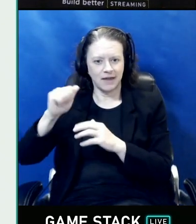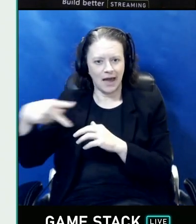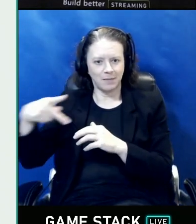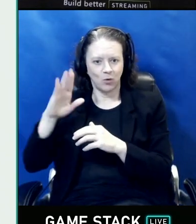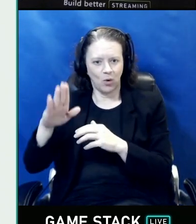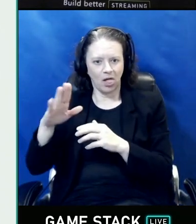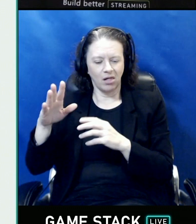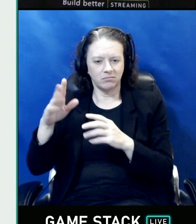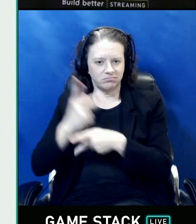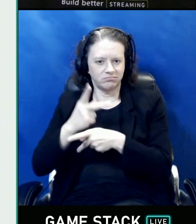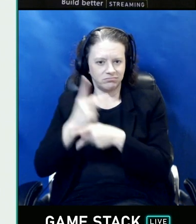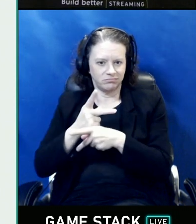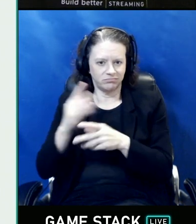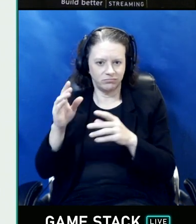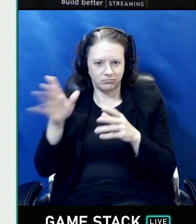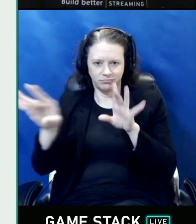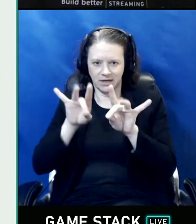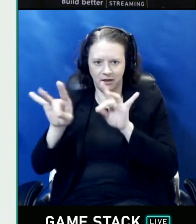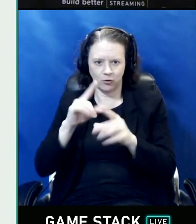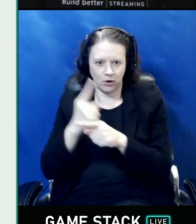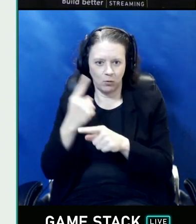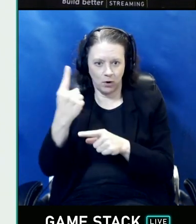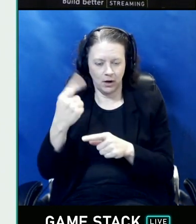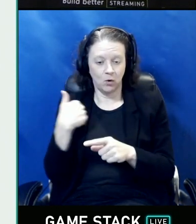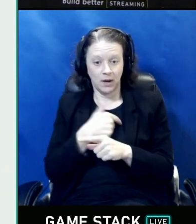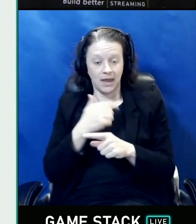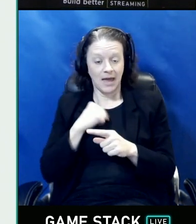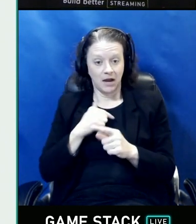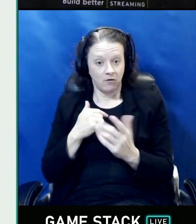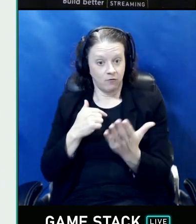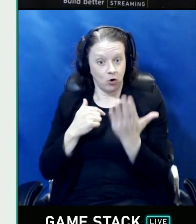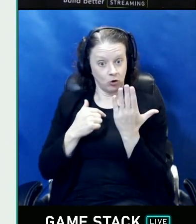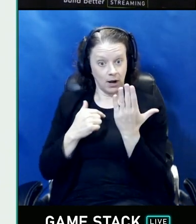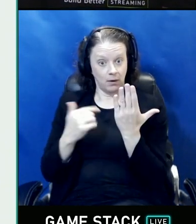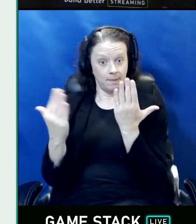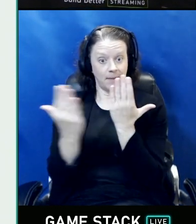a foreground image, a background image and an opacity together into a visual state.